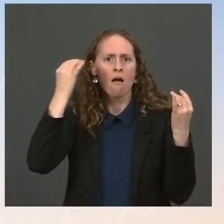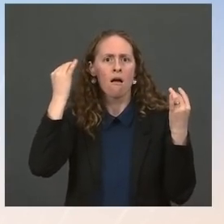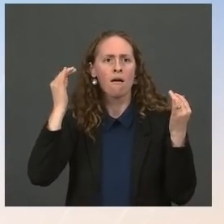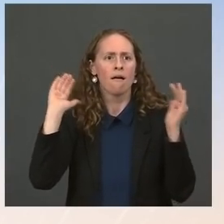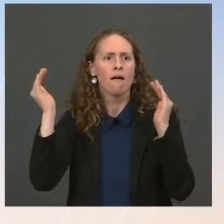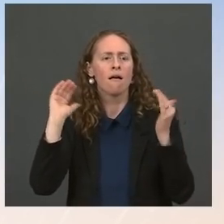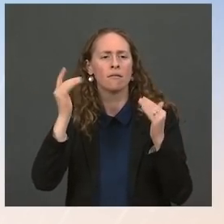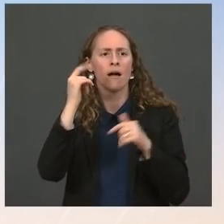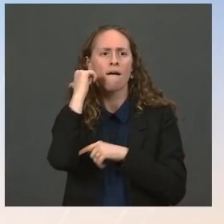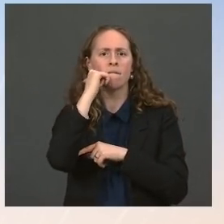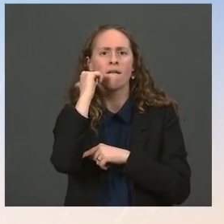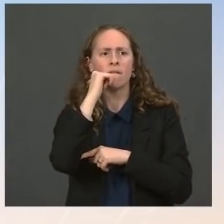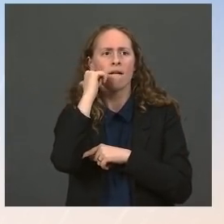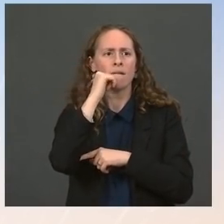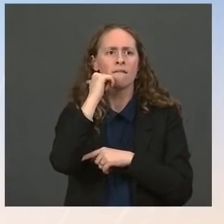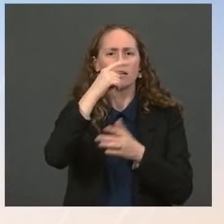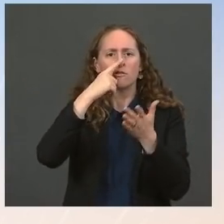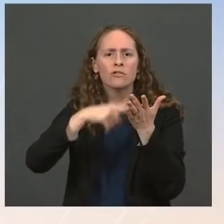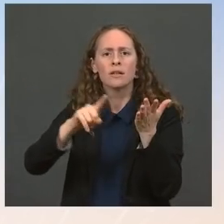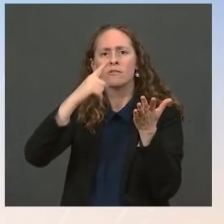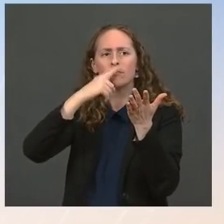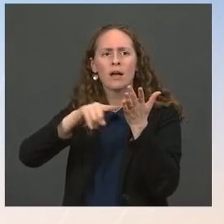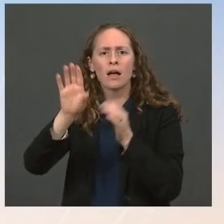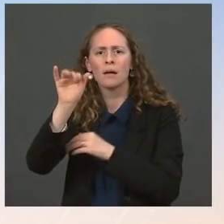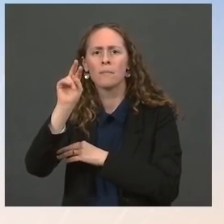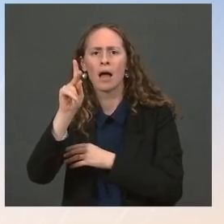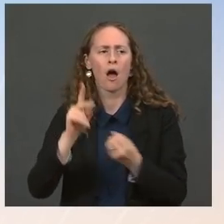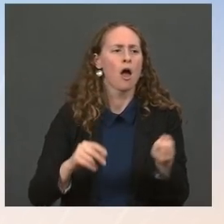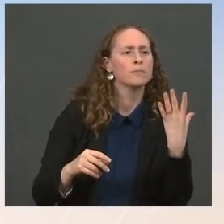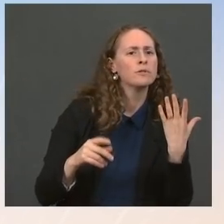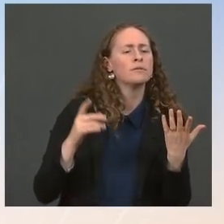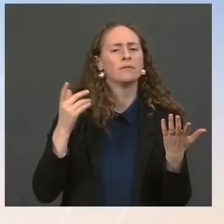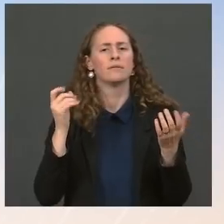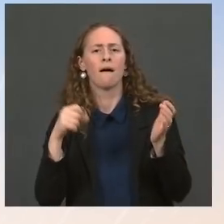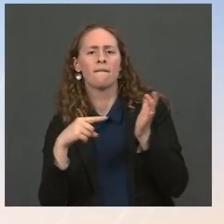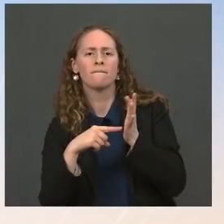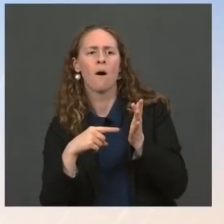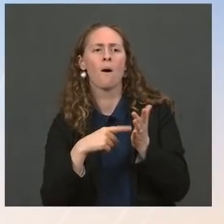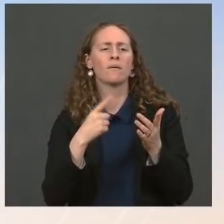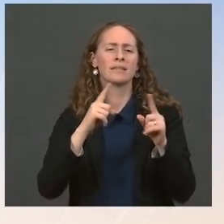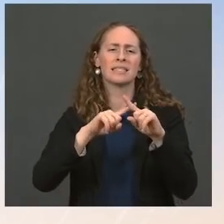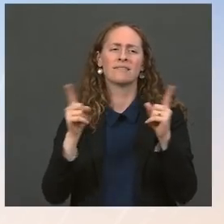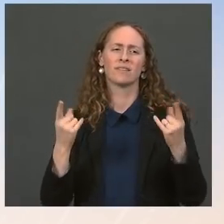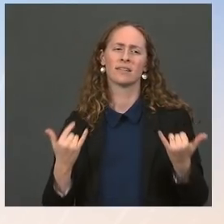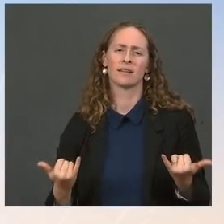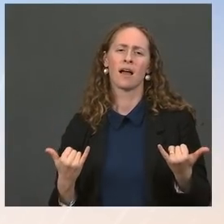with the approach that we think will help address it in the shortest term. The Press: And just one more on supply chains: To what degree has the work of the task force